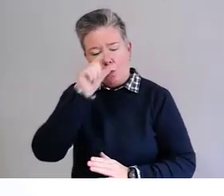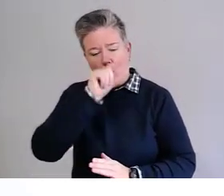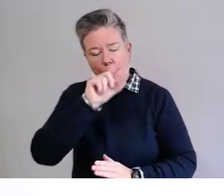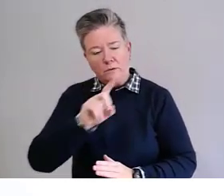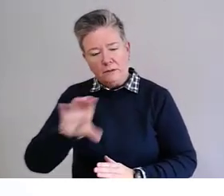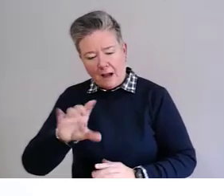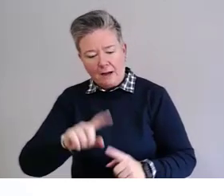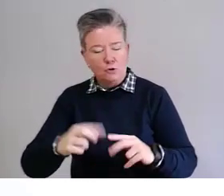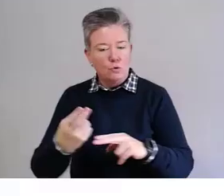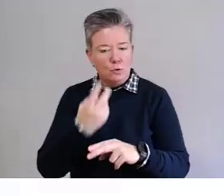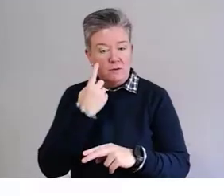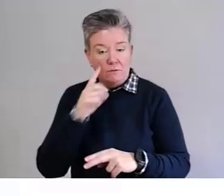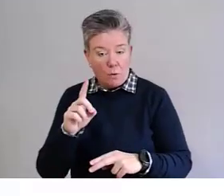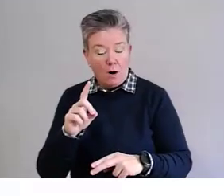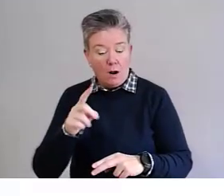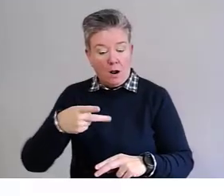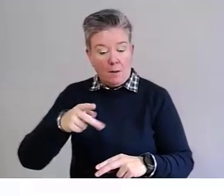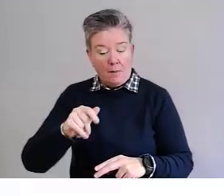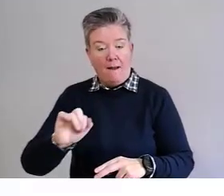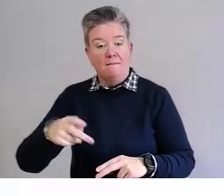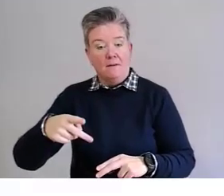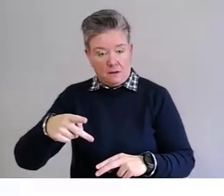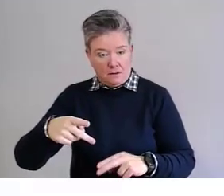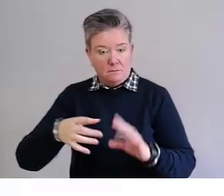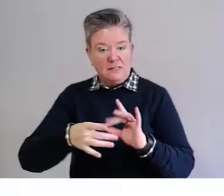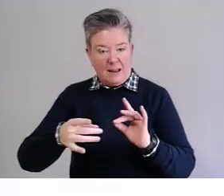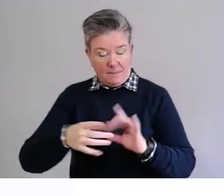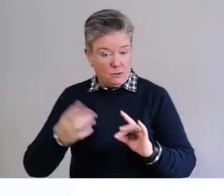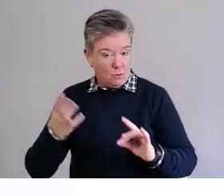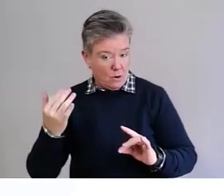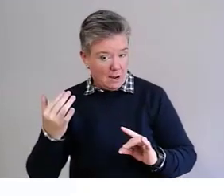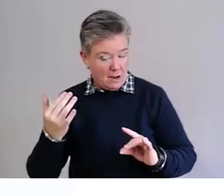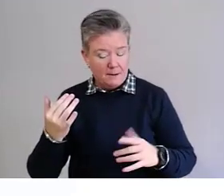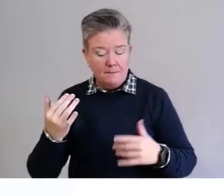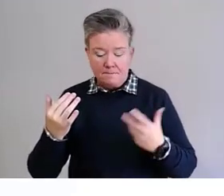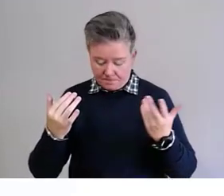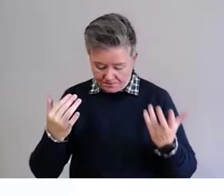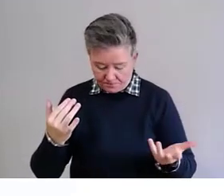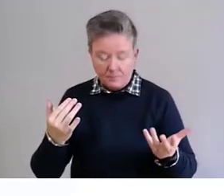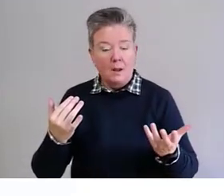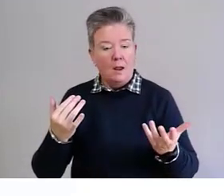to use for PLAAFP statements because we've all been there